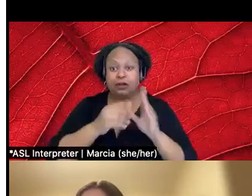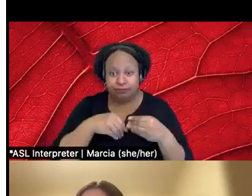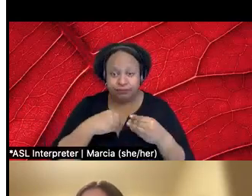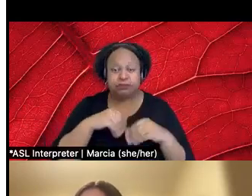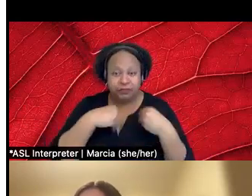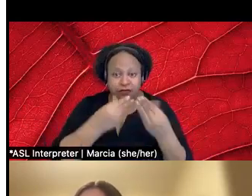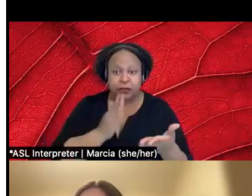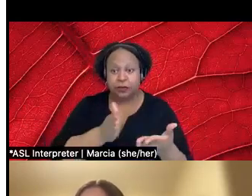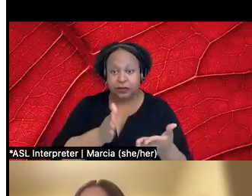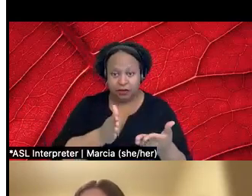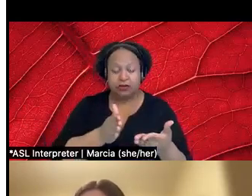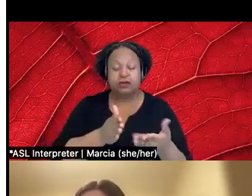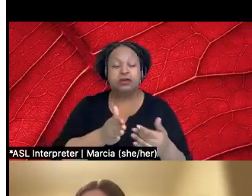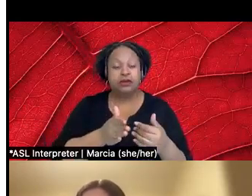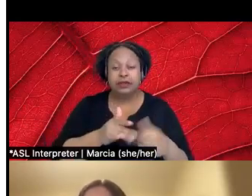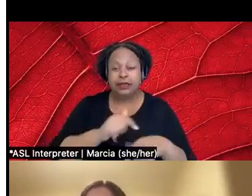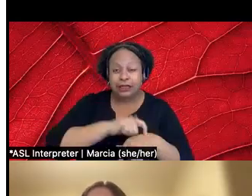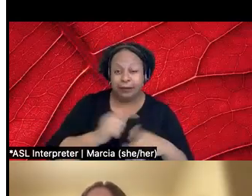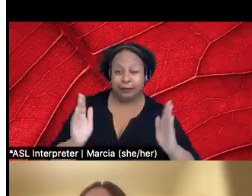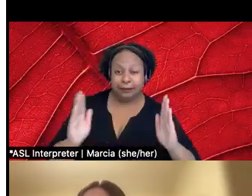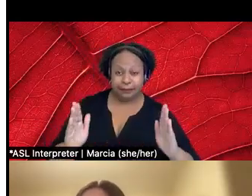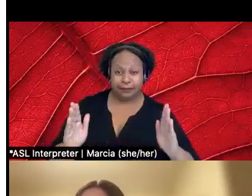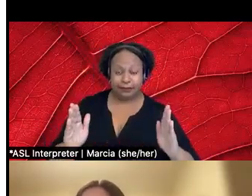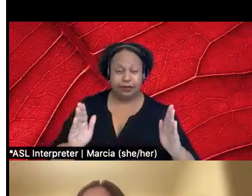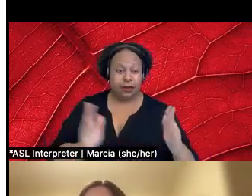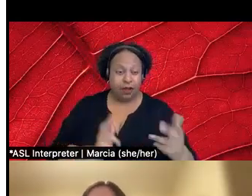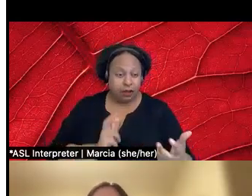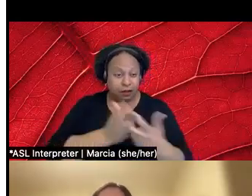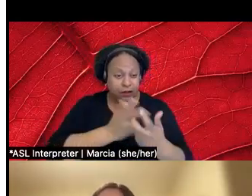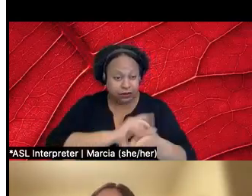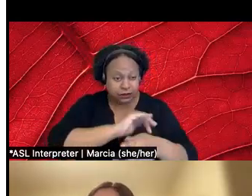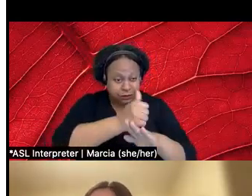And then after a set period of time with the accommodations in place, it's time for the reassessment.